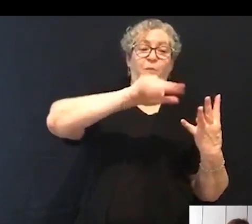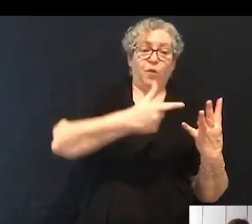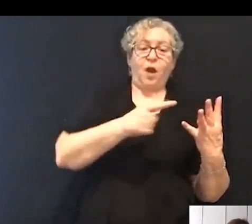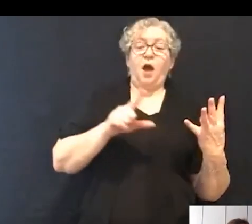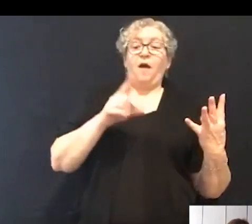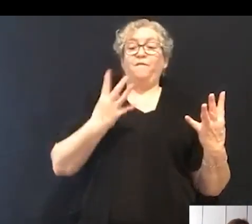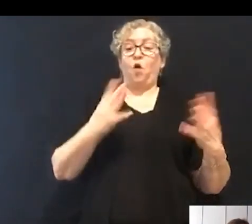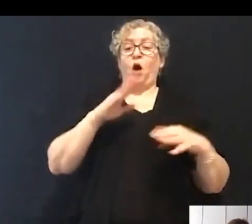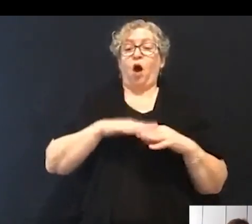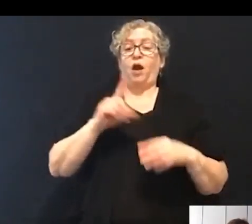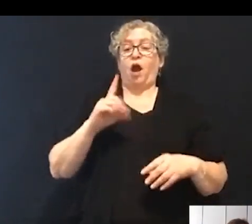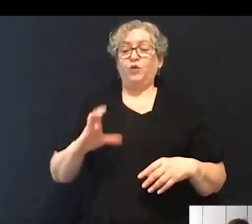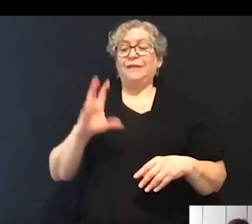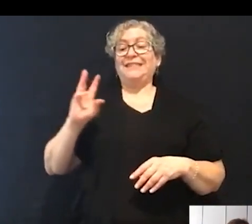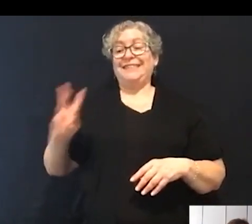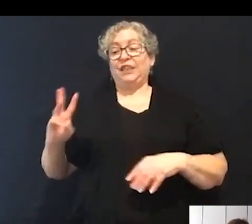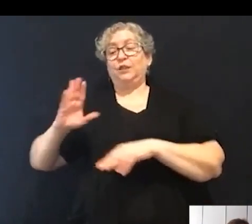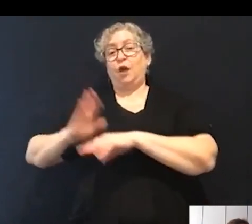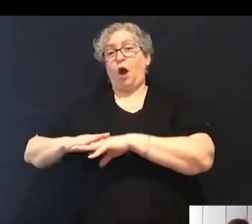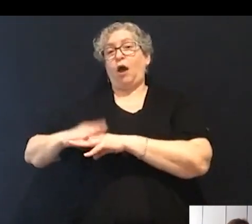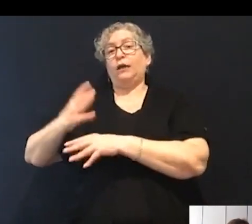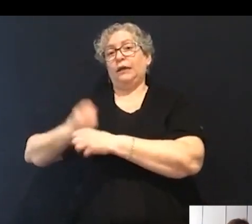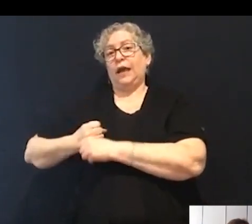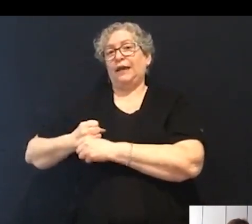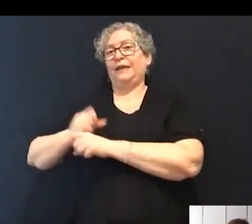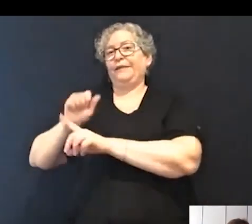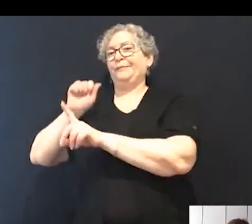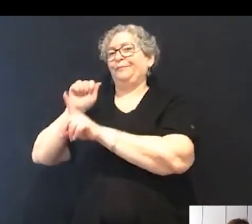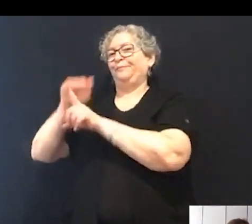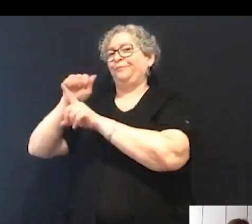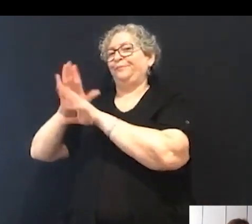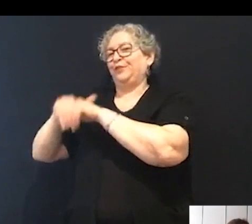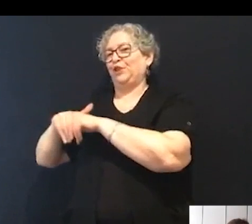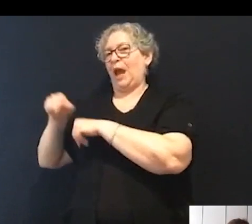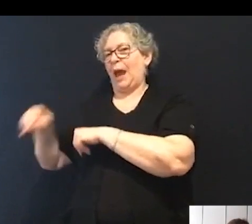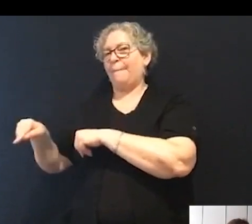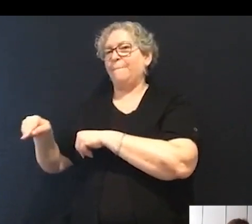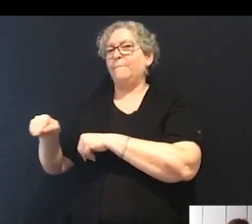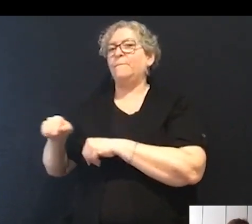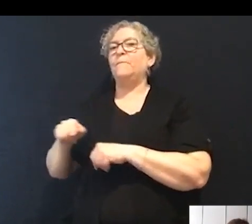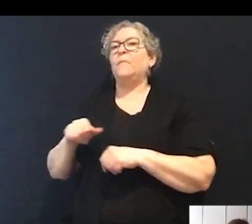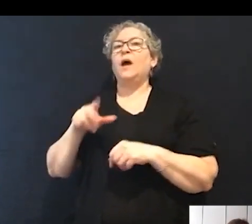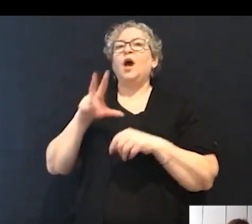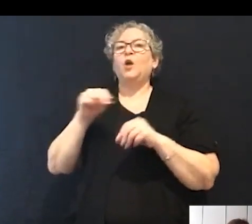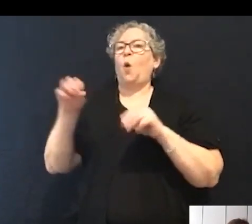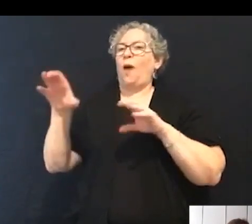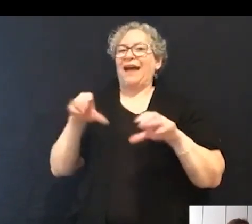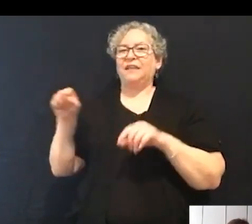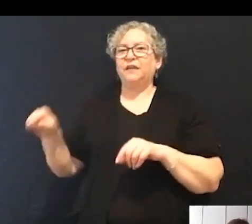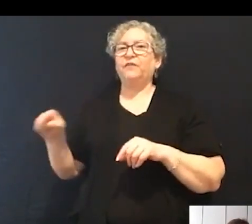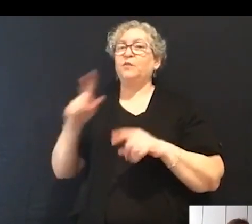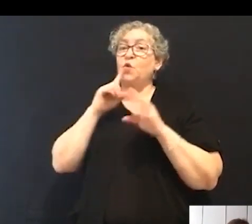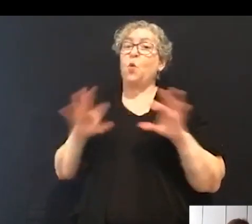Six patients receive the sham control treatments and no active treatment. It's important to know that all of us